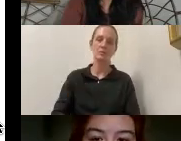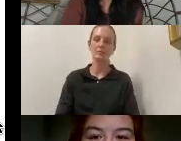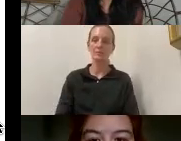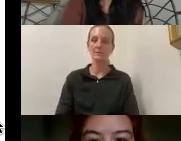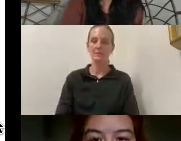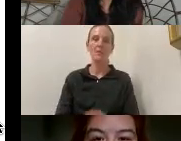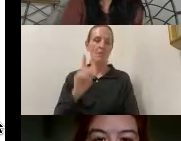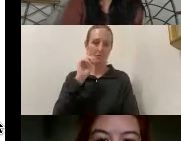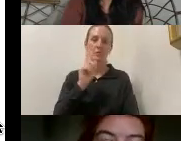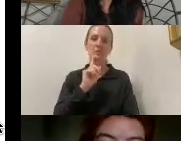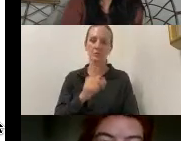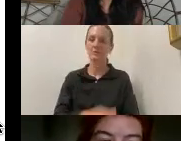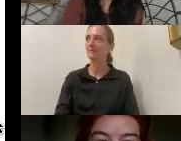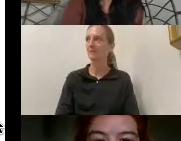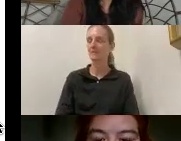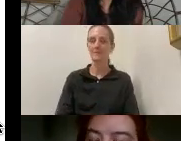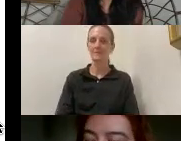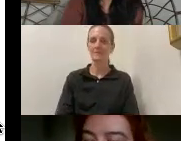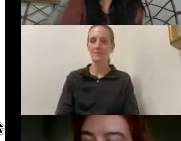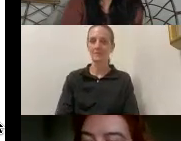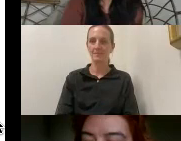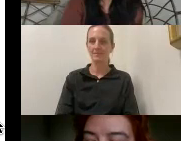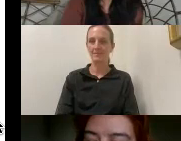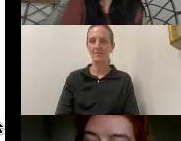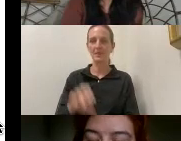Shelby, I have a question for you.